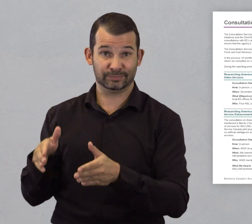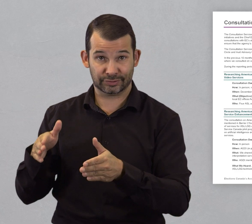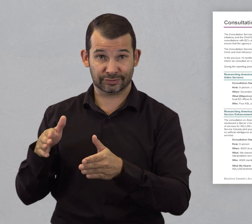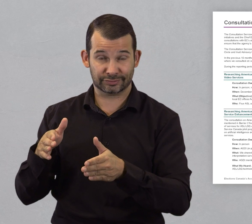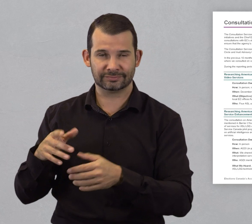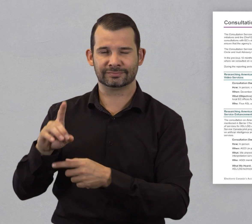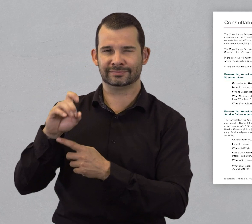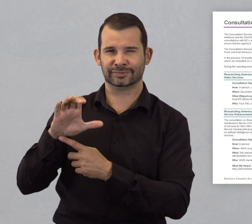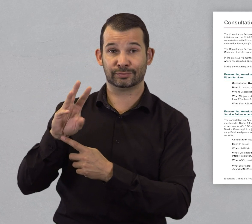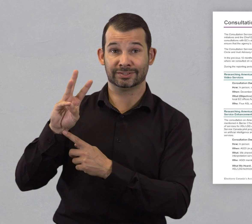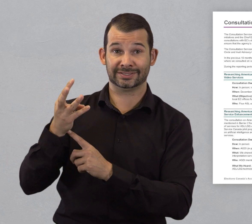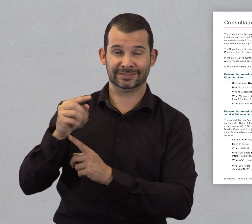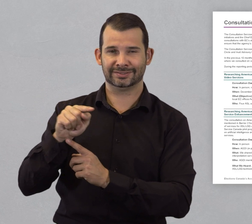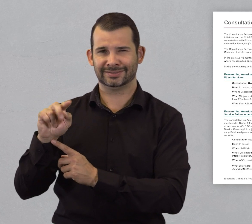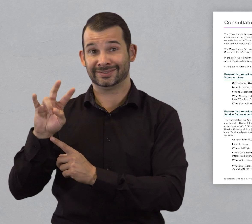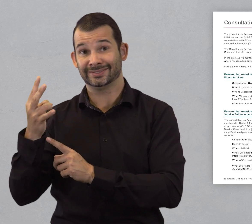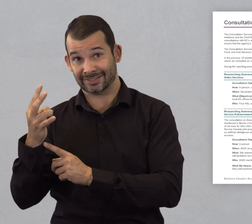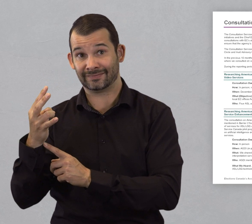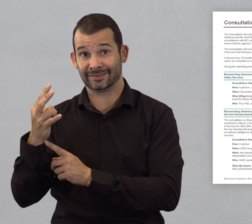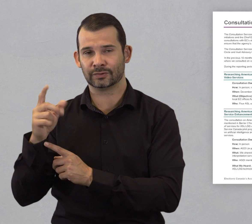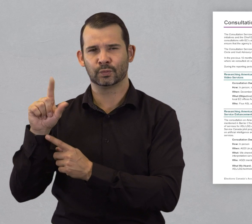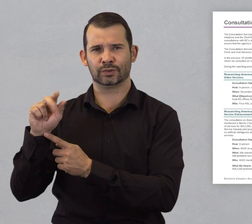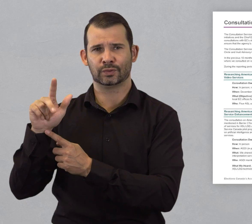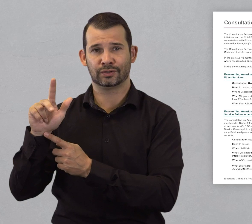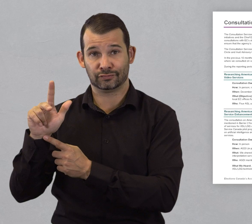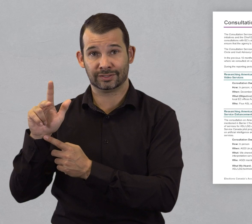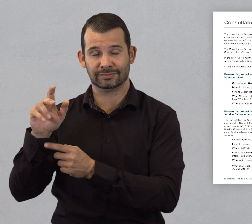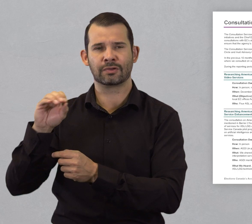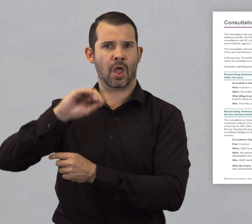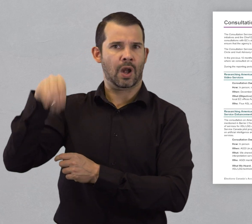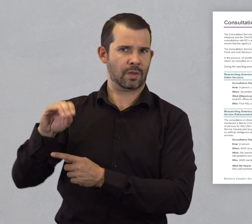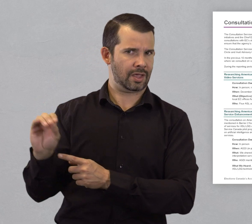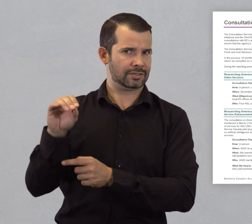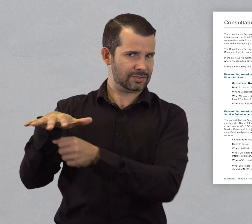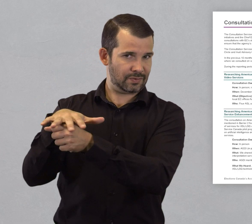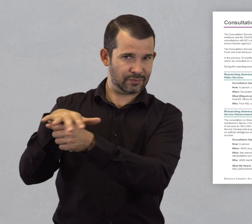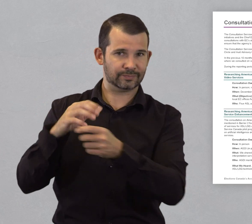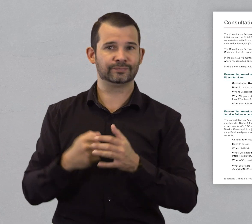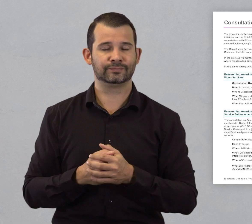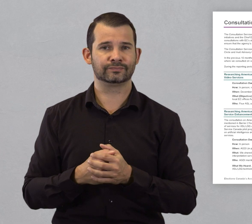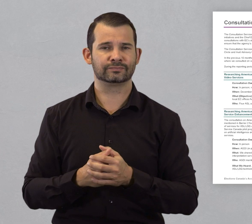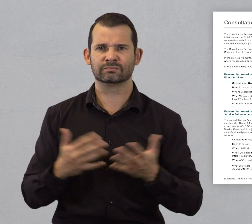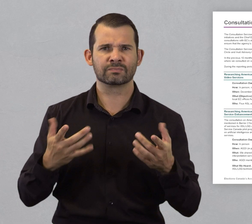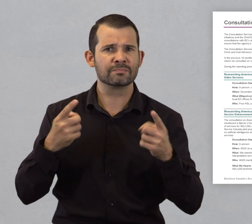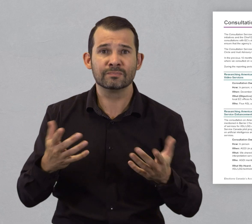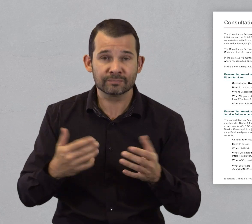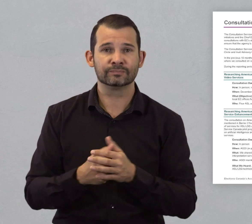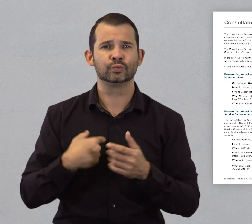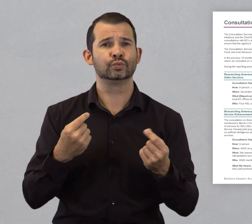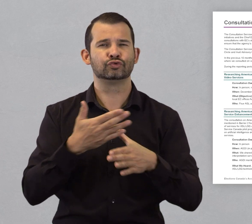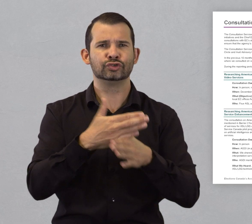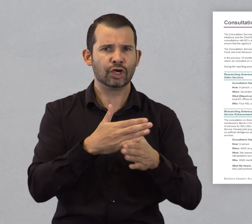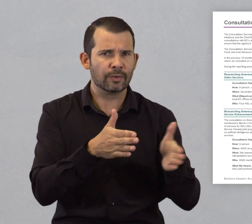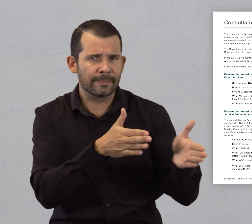December 6–7, 2023, Ottawa, ON What: We shared plans on upcoming